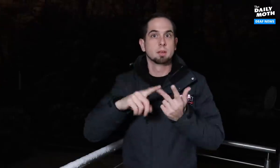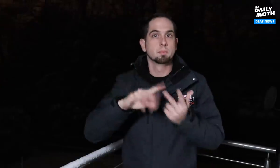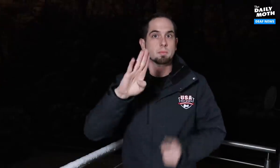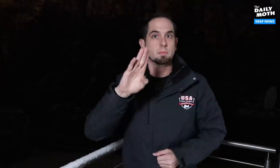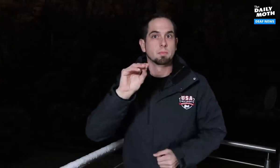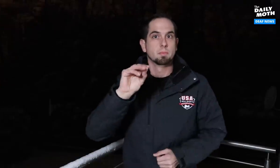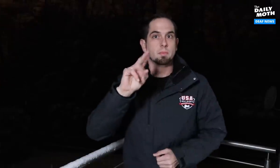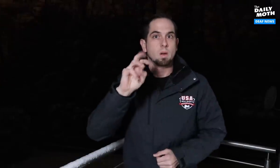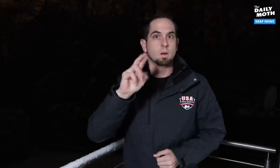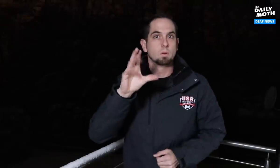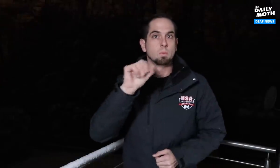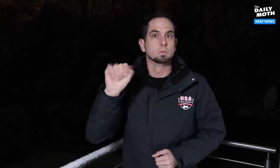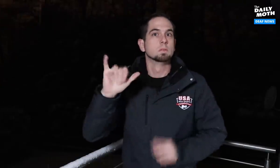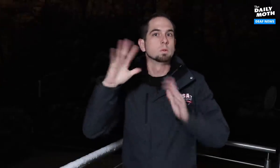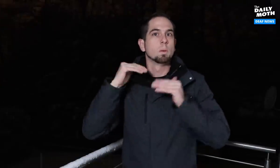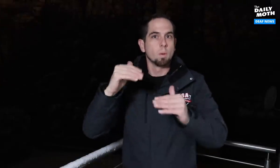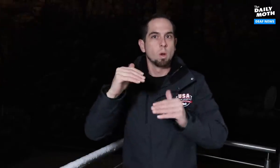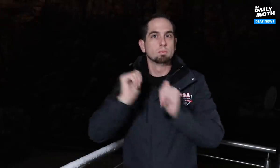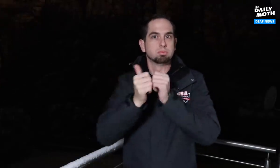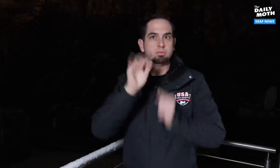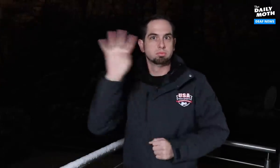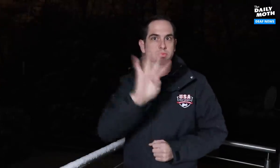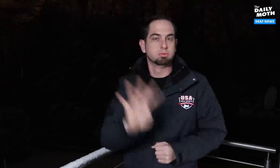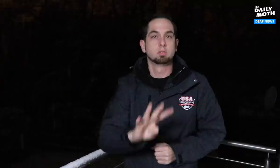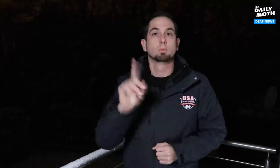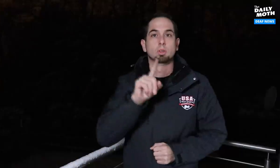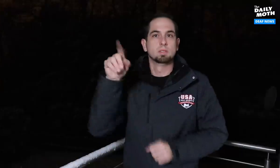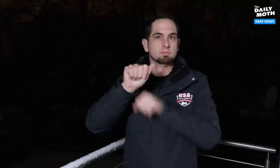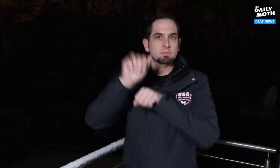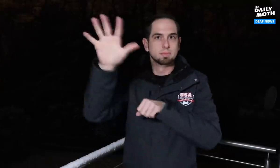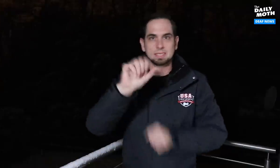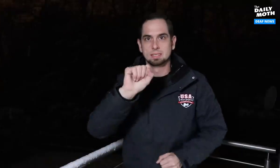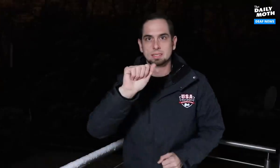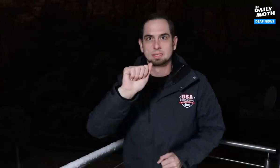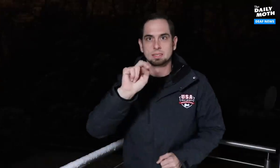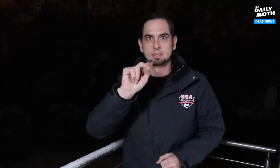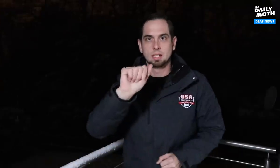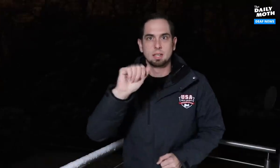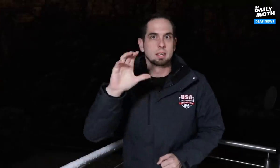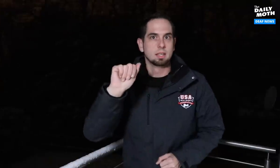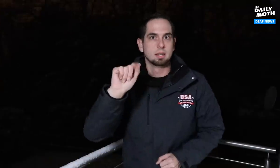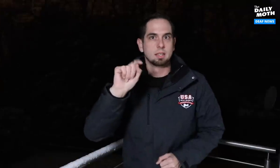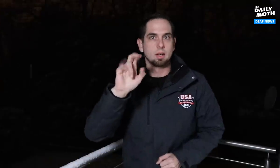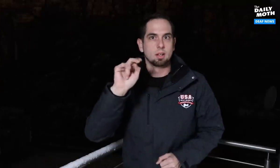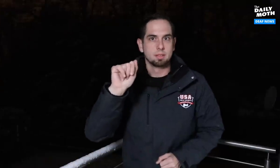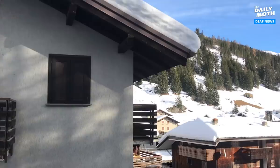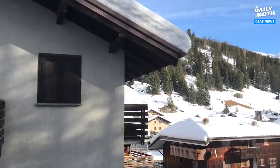and border cross (four-way snowboarding racing) competitions will happen in Santa Caterina.